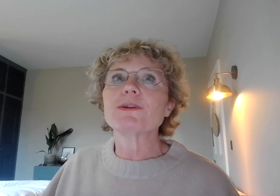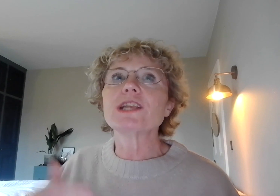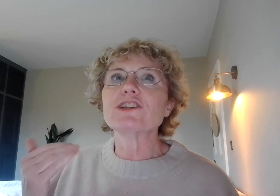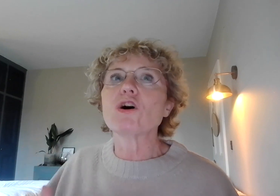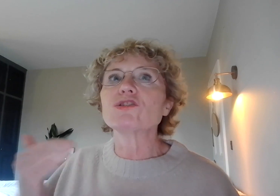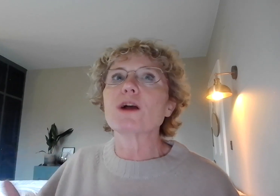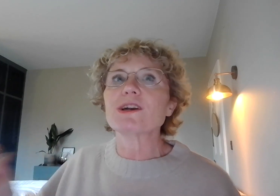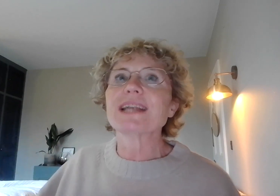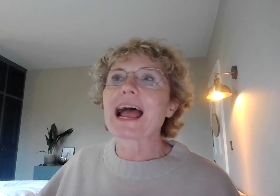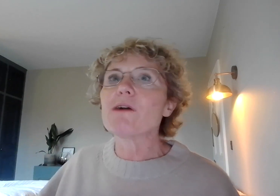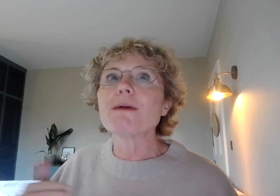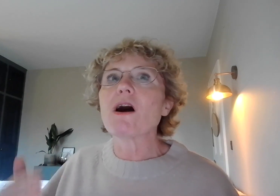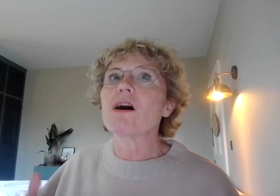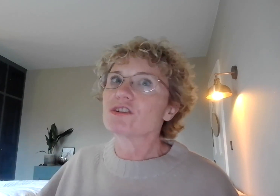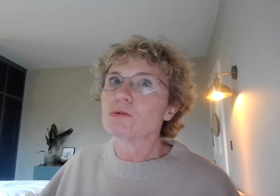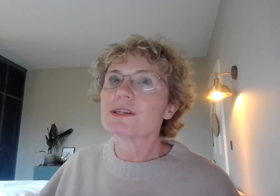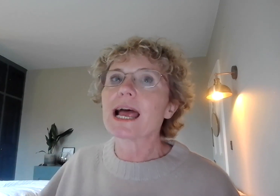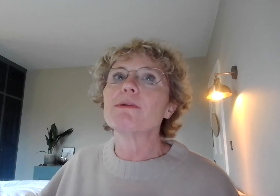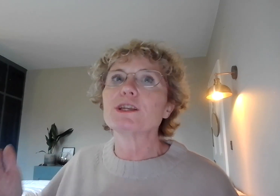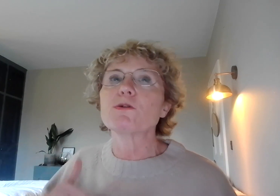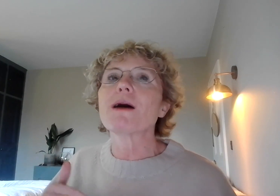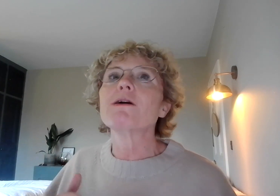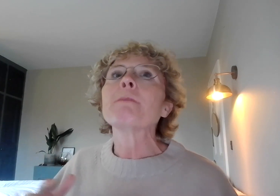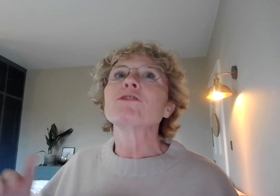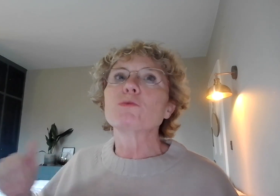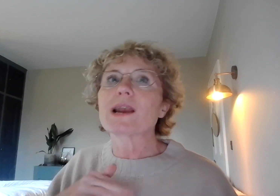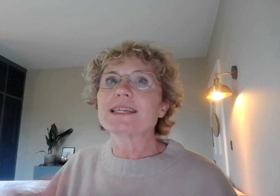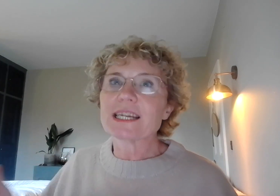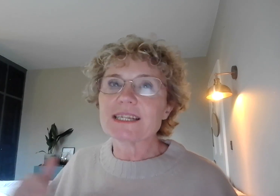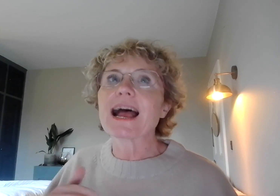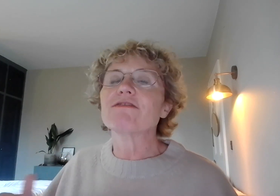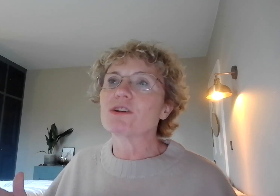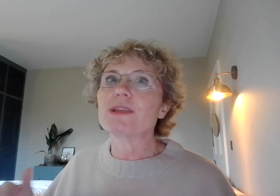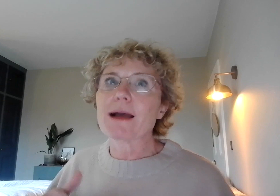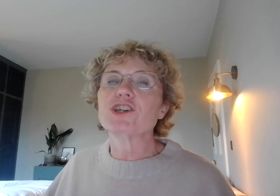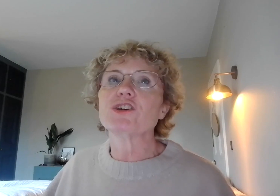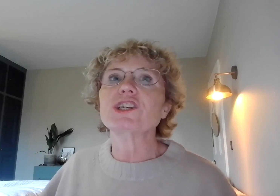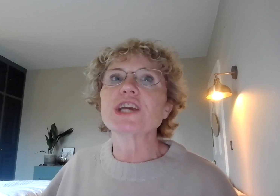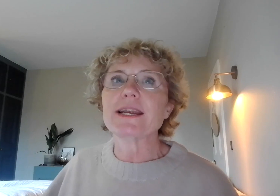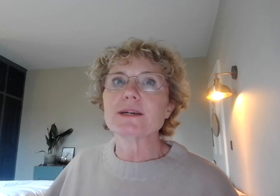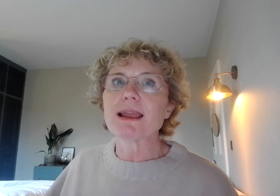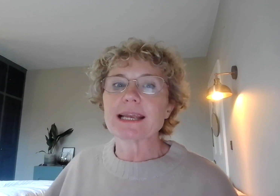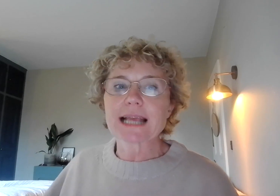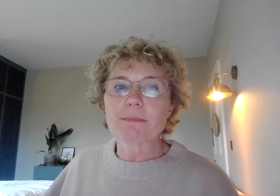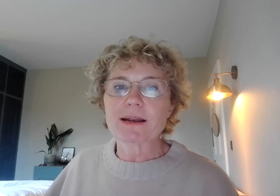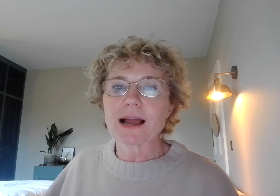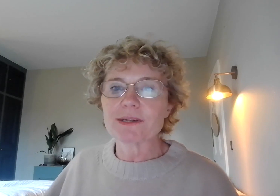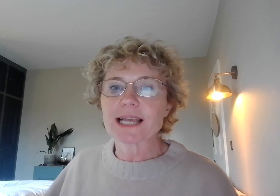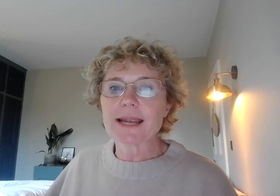So, it's not so much now about "Are the tools there?" but it's more about if the organizations have the attitude to change and make things happen.